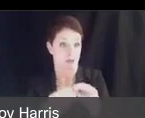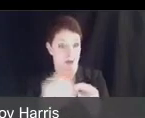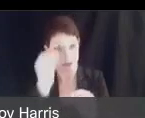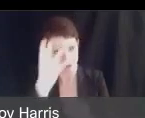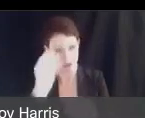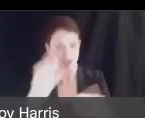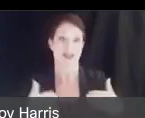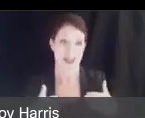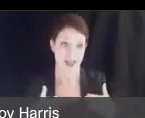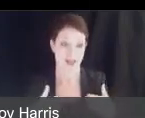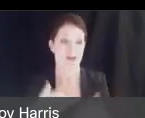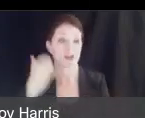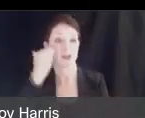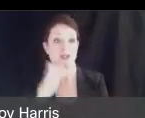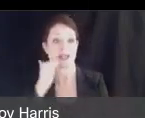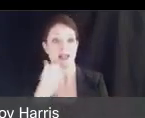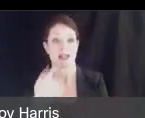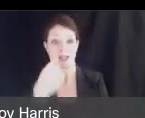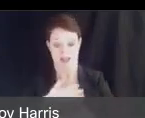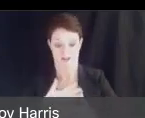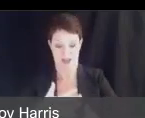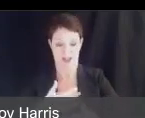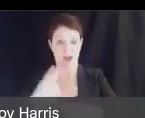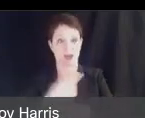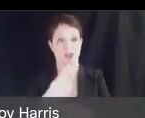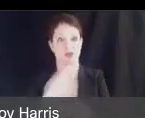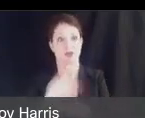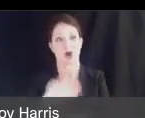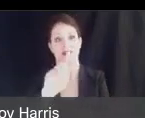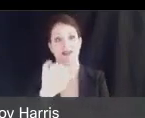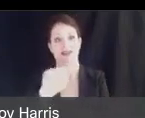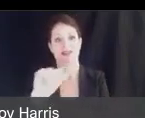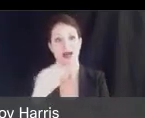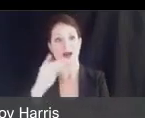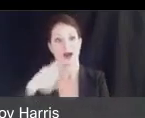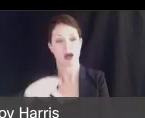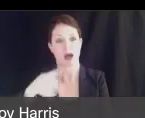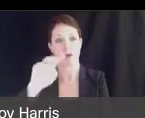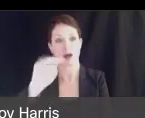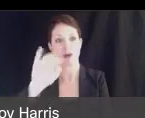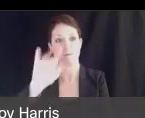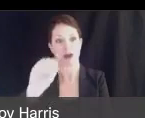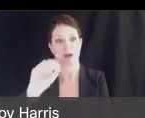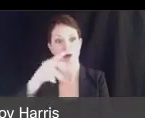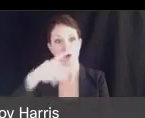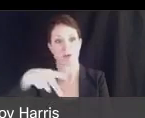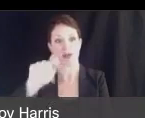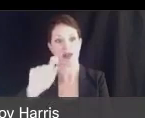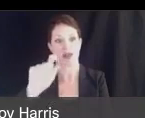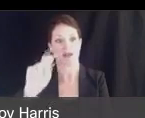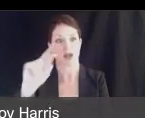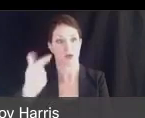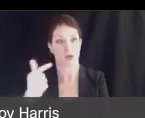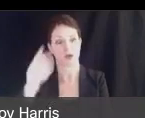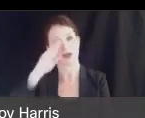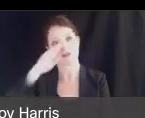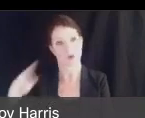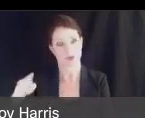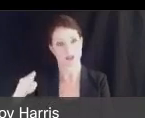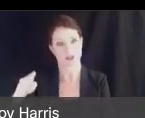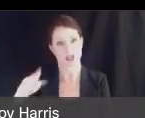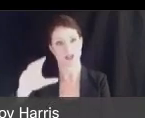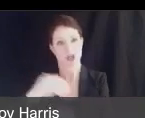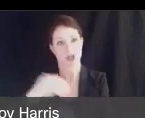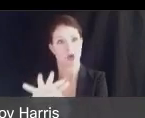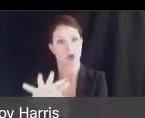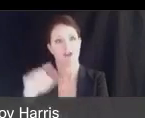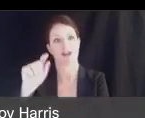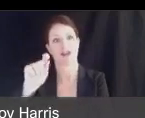the daily ventilator use on our Data Hub at www.montcopa.org/COVID-19.